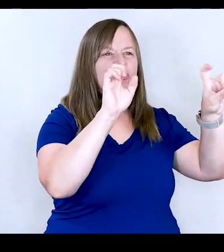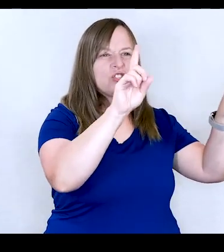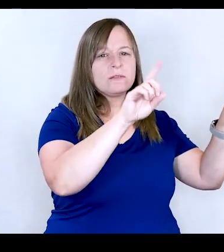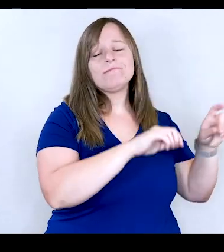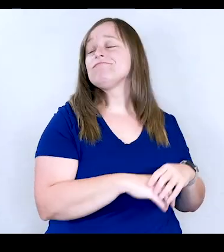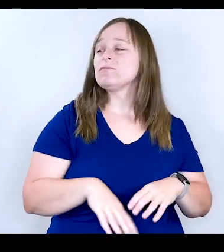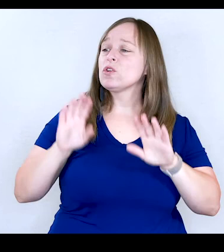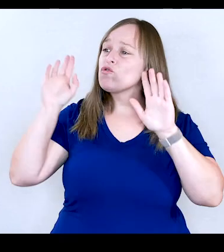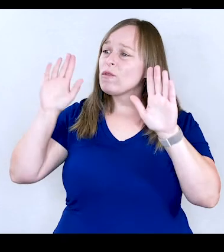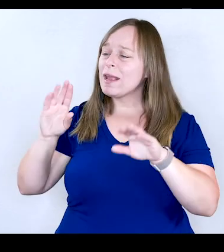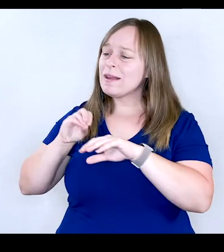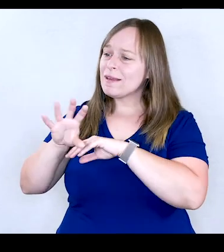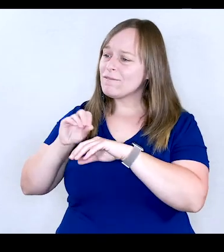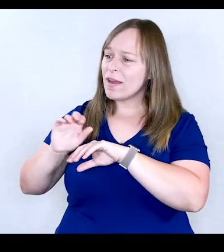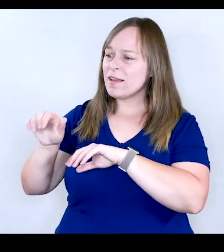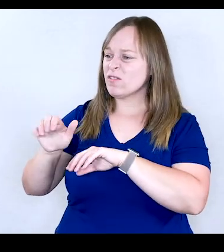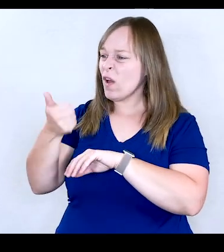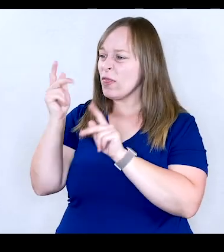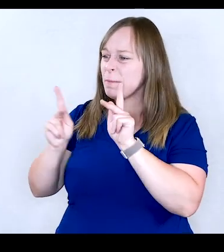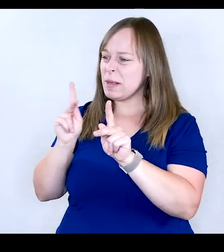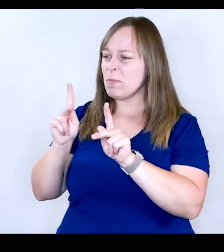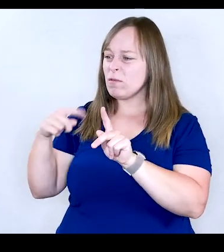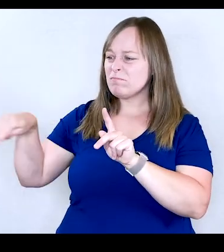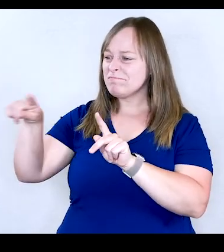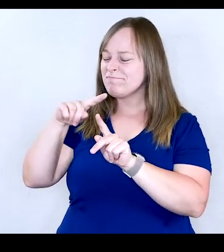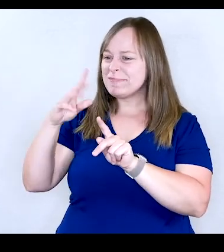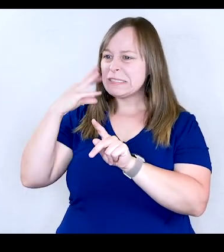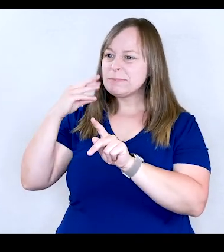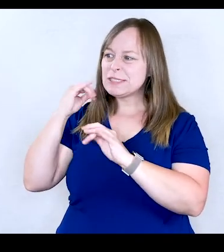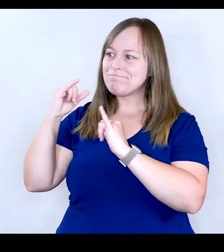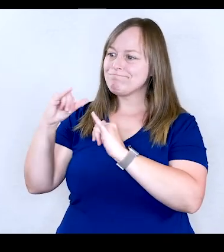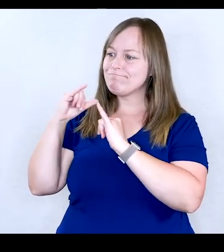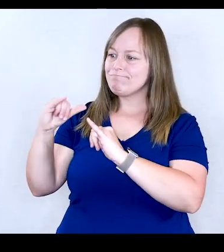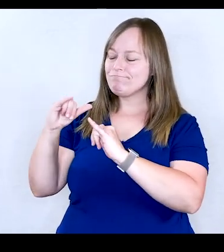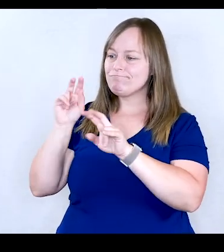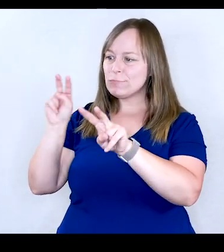K: That's great advice for all the other people out there that are are definitely looking to